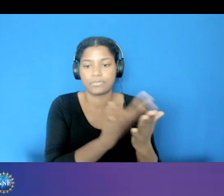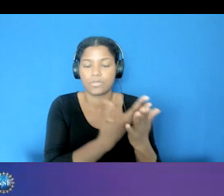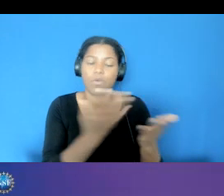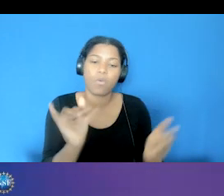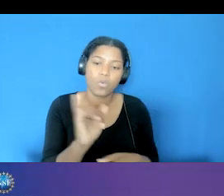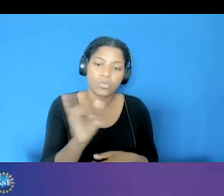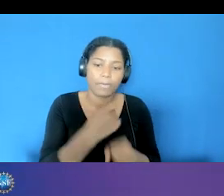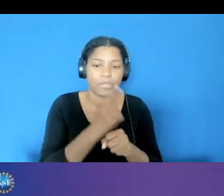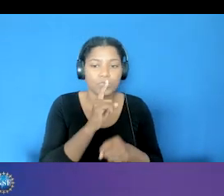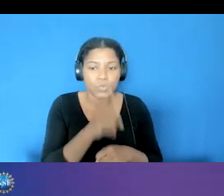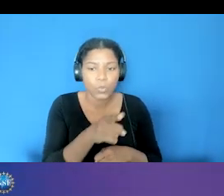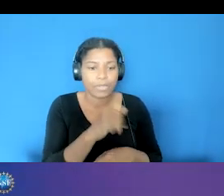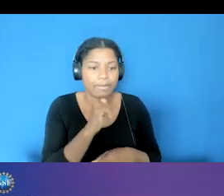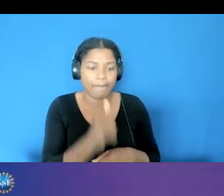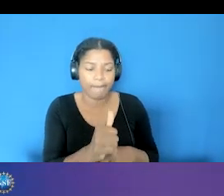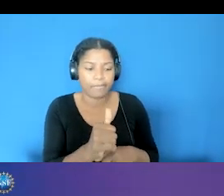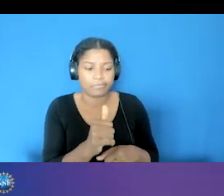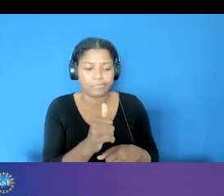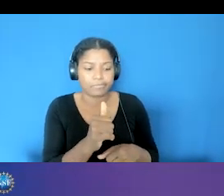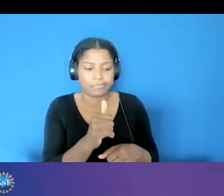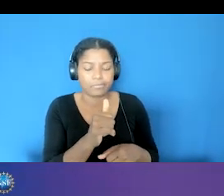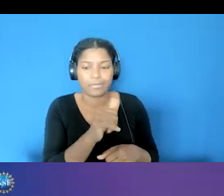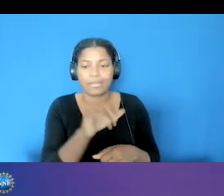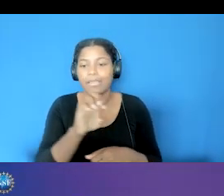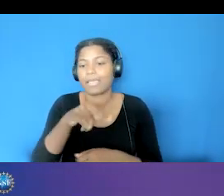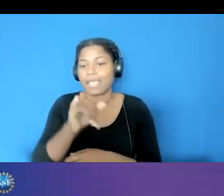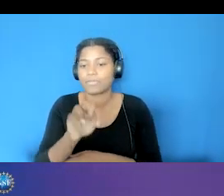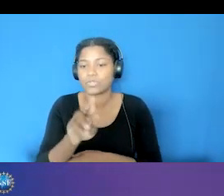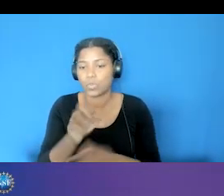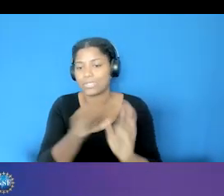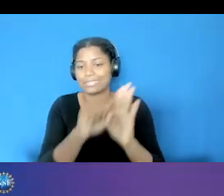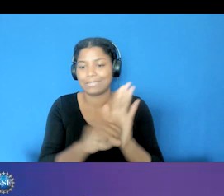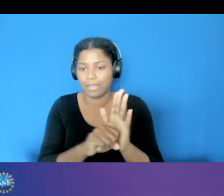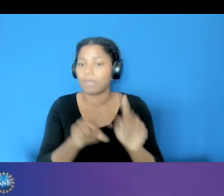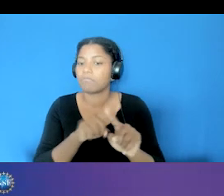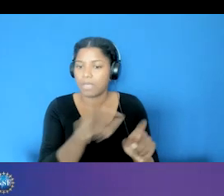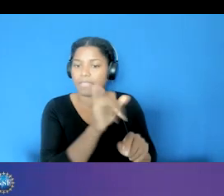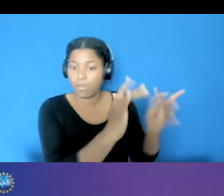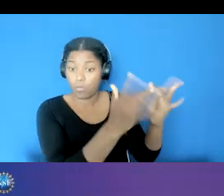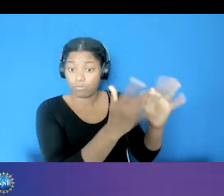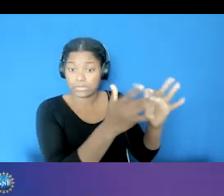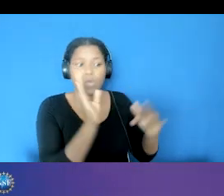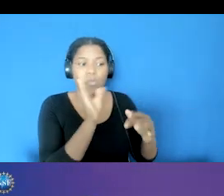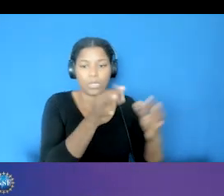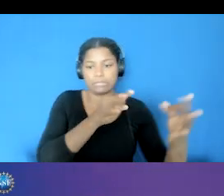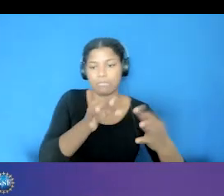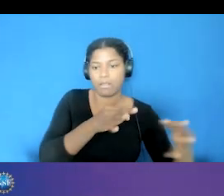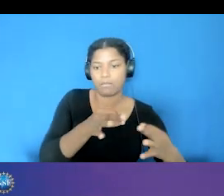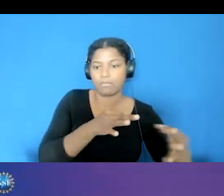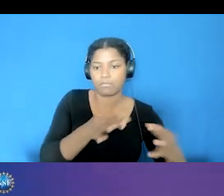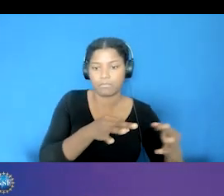so that you're at least alerted to this situation prior to that submission to the NSF.